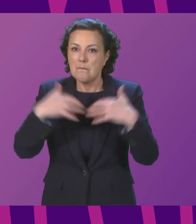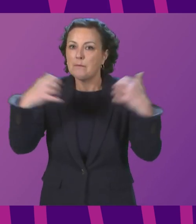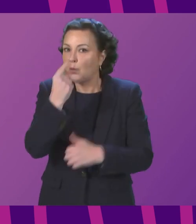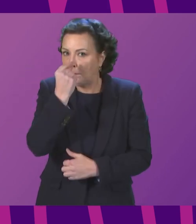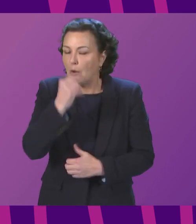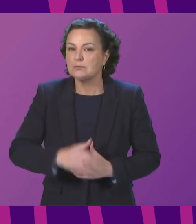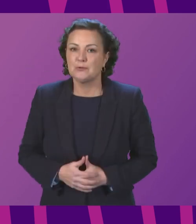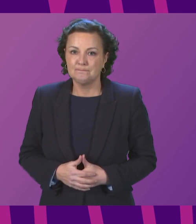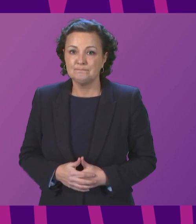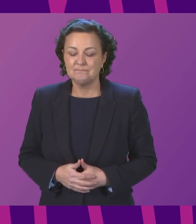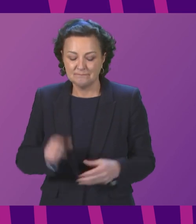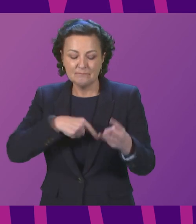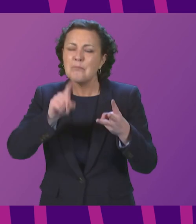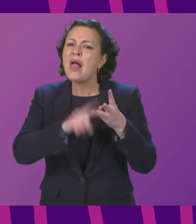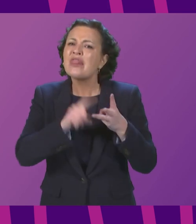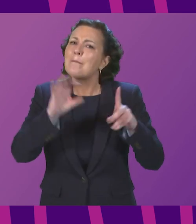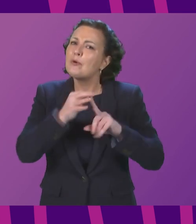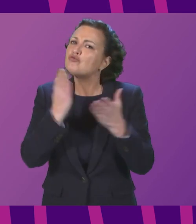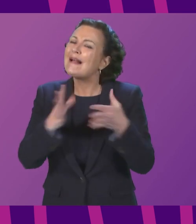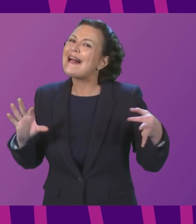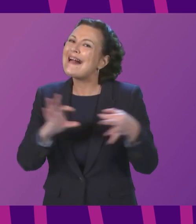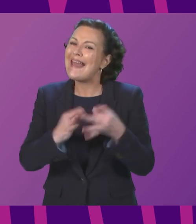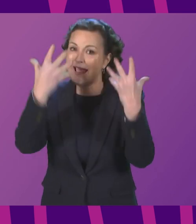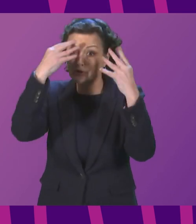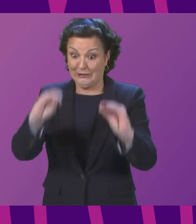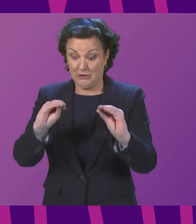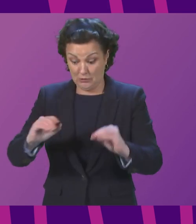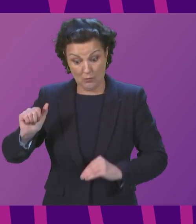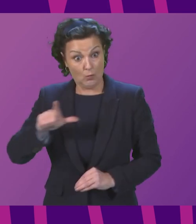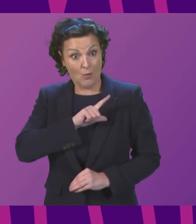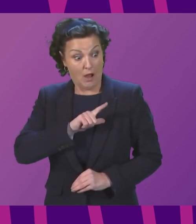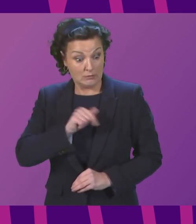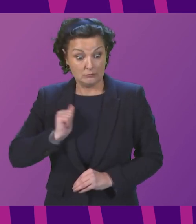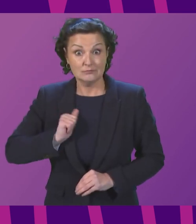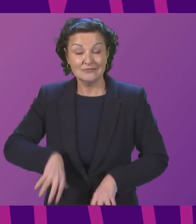My third point relates to education and the start of the new term. All secondary school